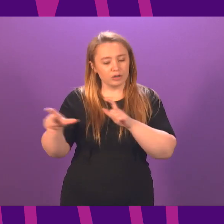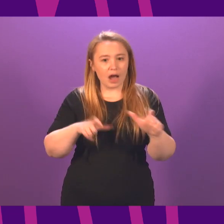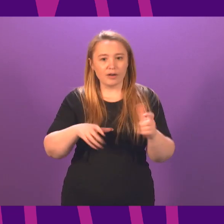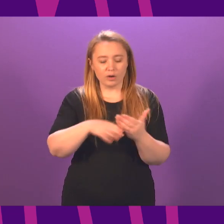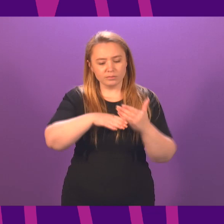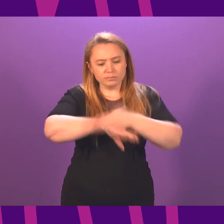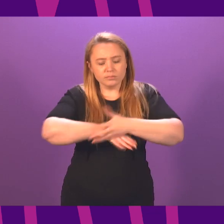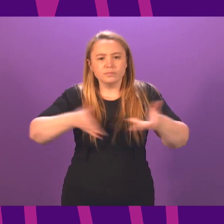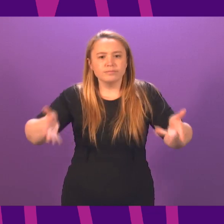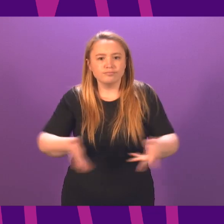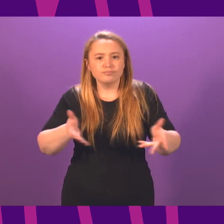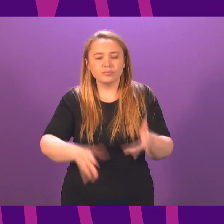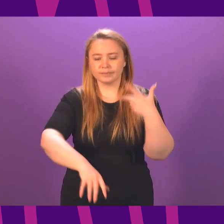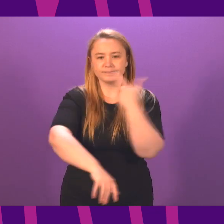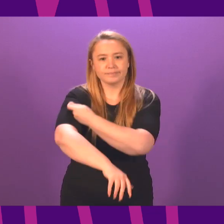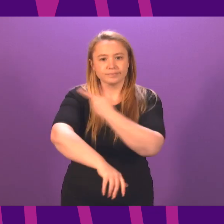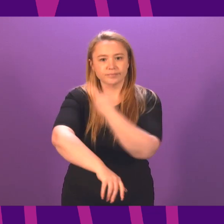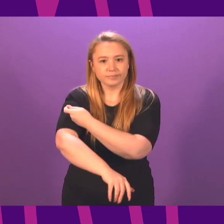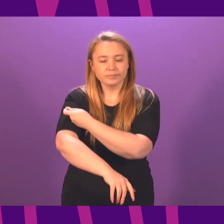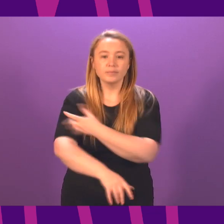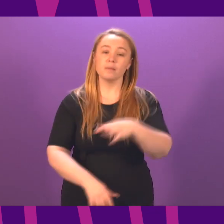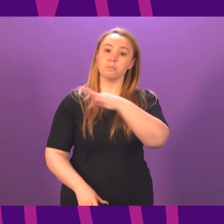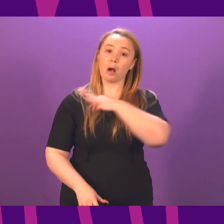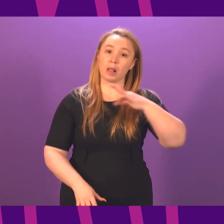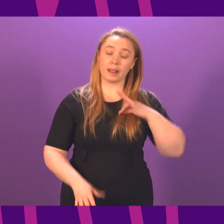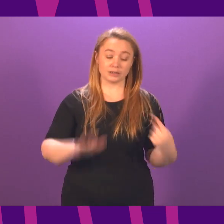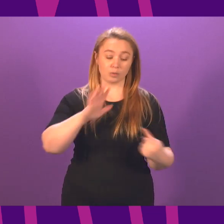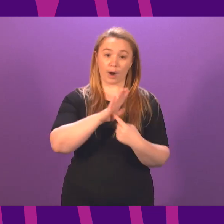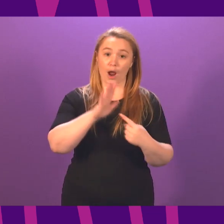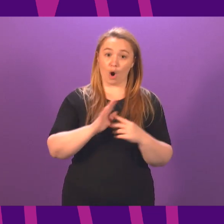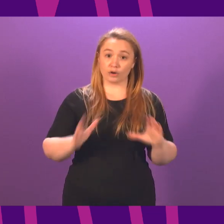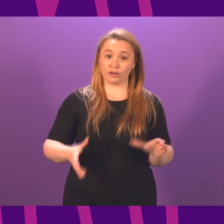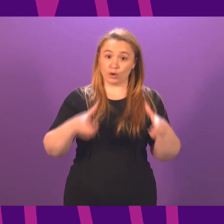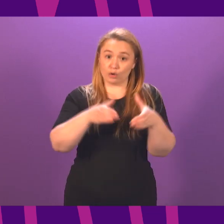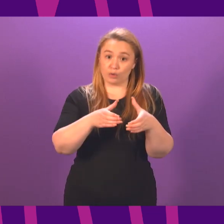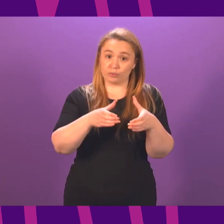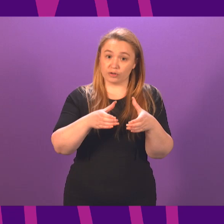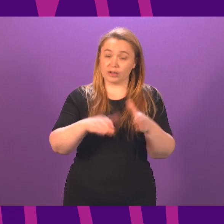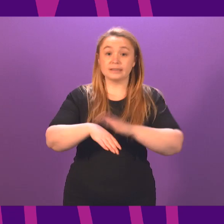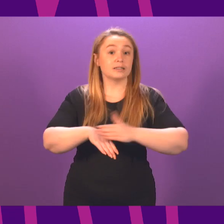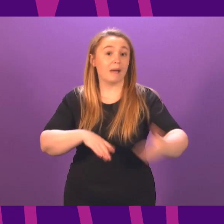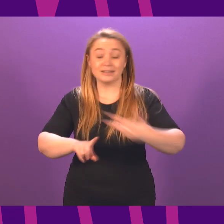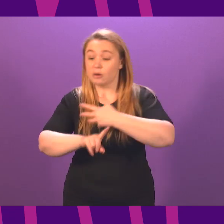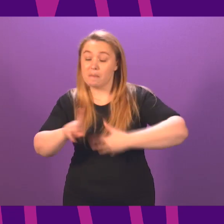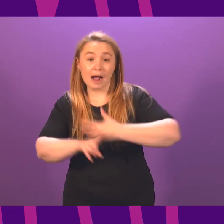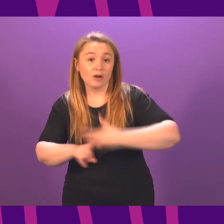The focus right now is to ensure that people in the clinical priority groups, whenever they live and whatever backgrounds they are from,